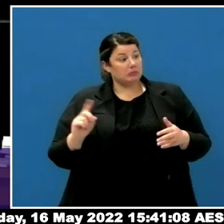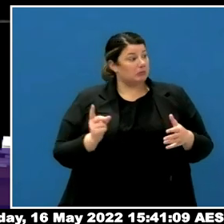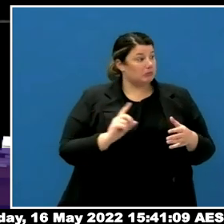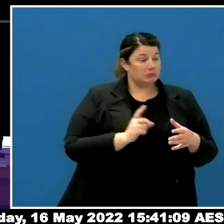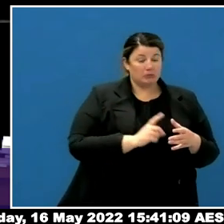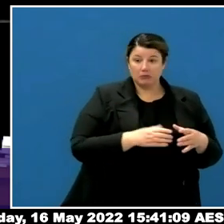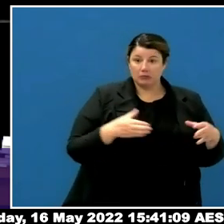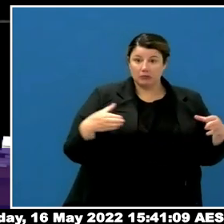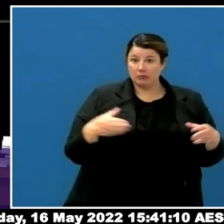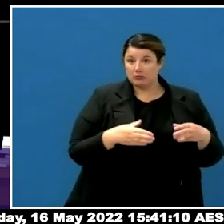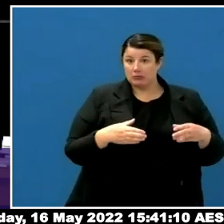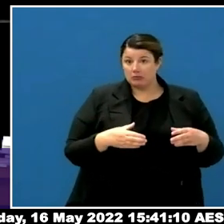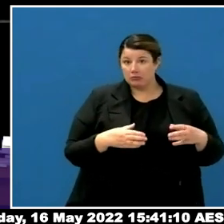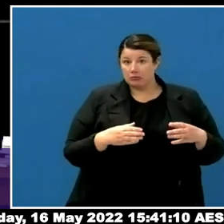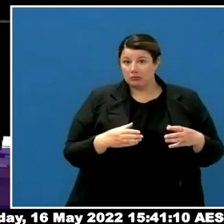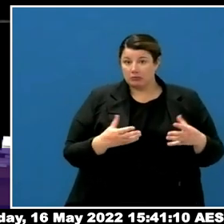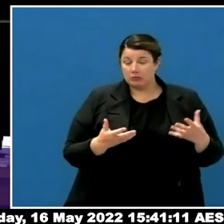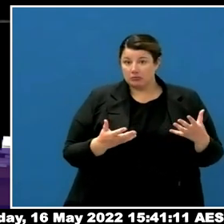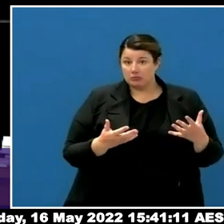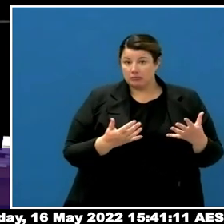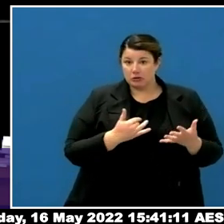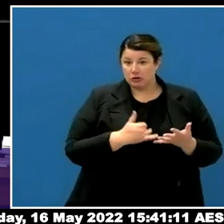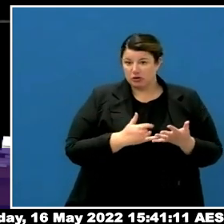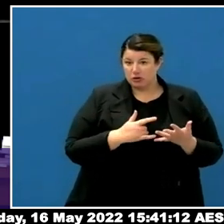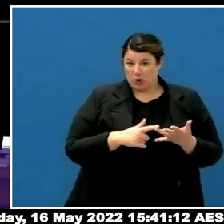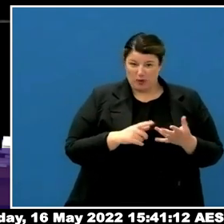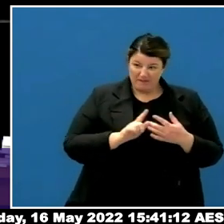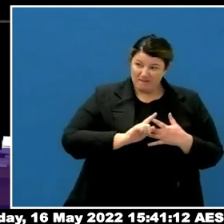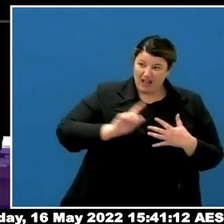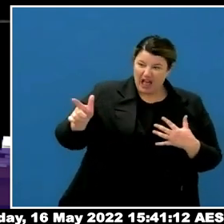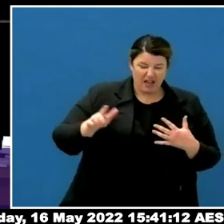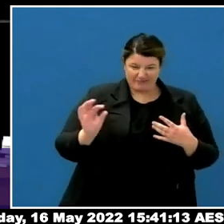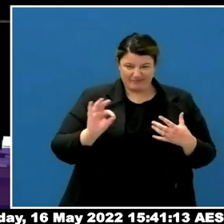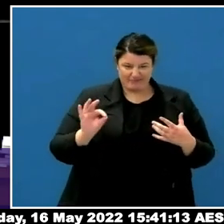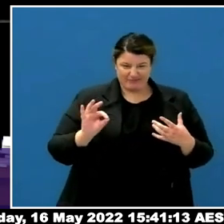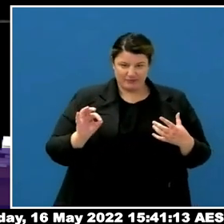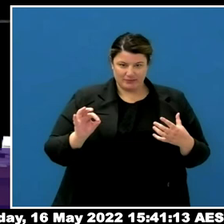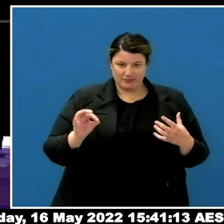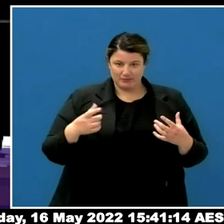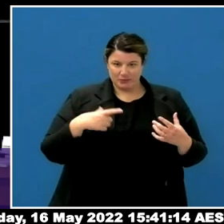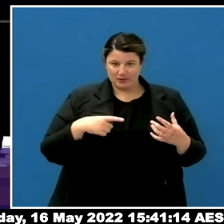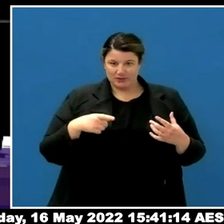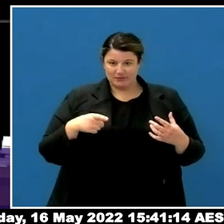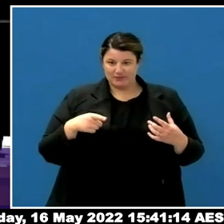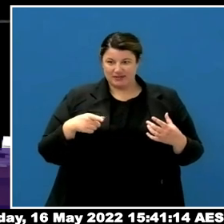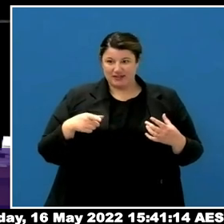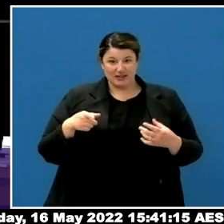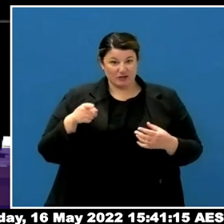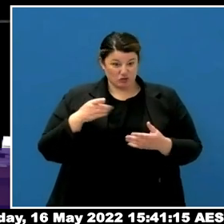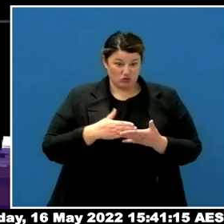So he obviously wasn't too far away because he can't navigate traffic or anything like